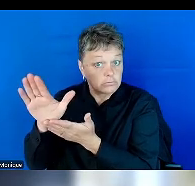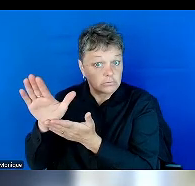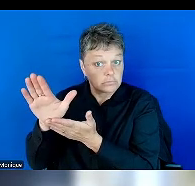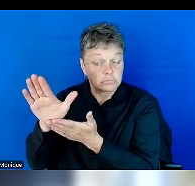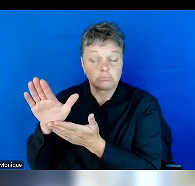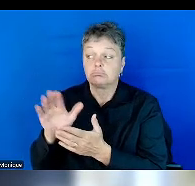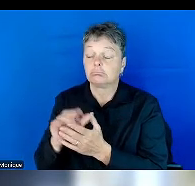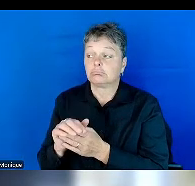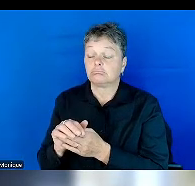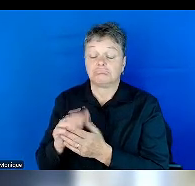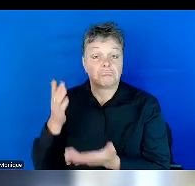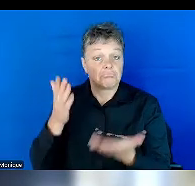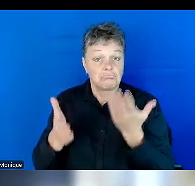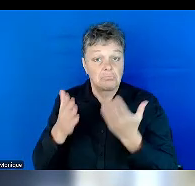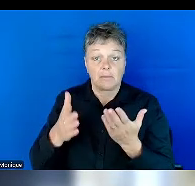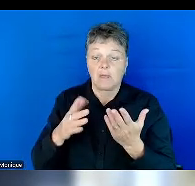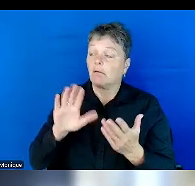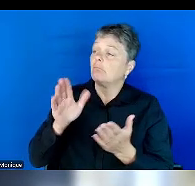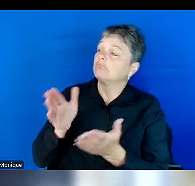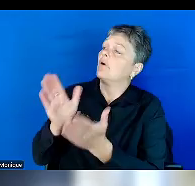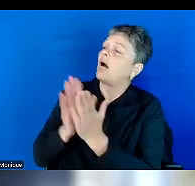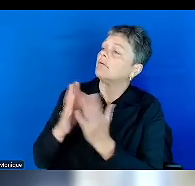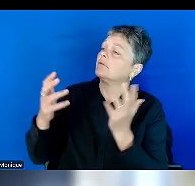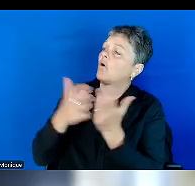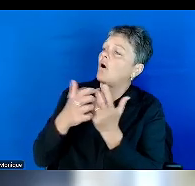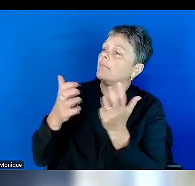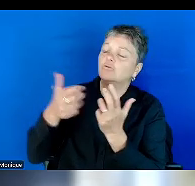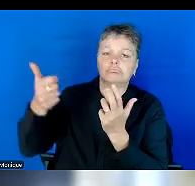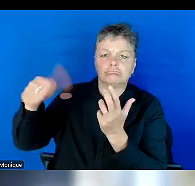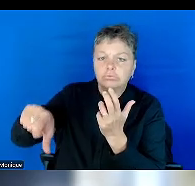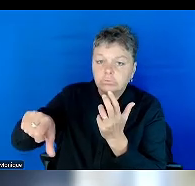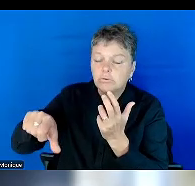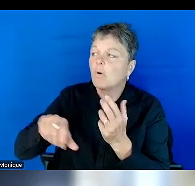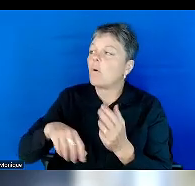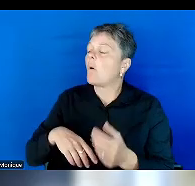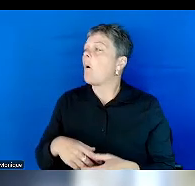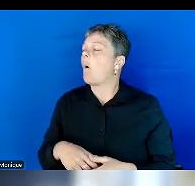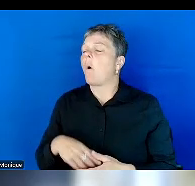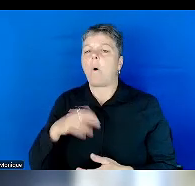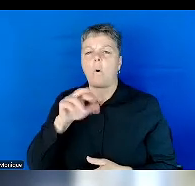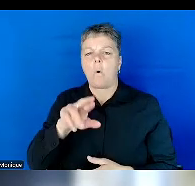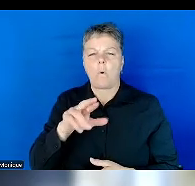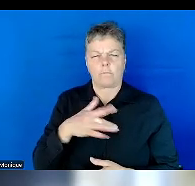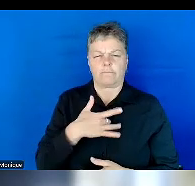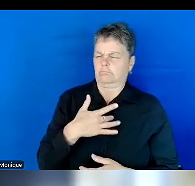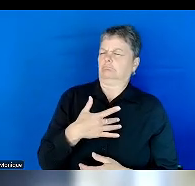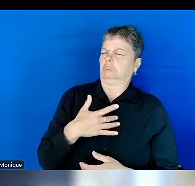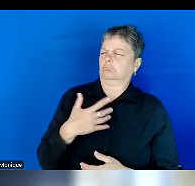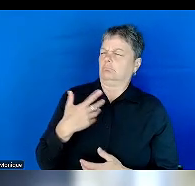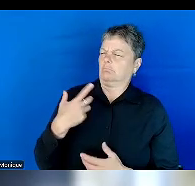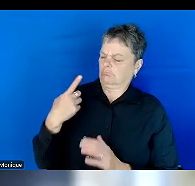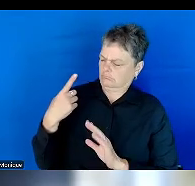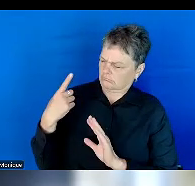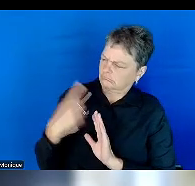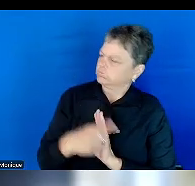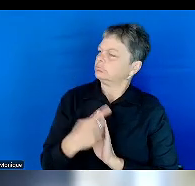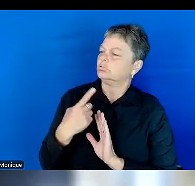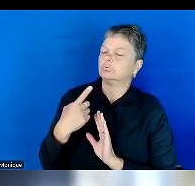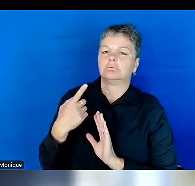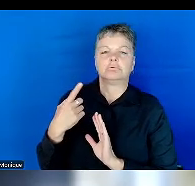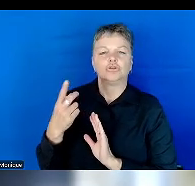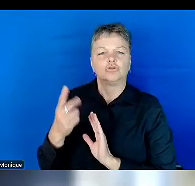being denied accommodations at school uh or being discriminated um by the college or university